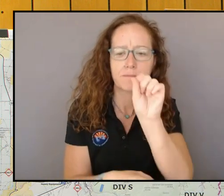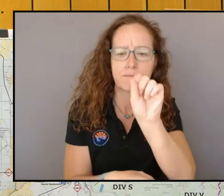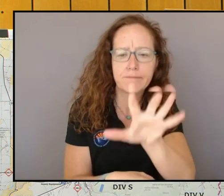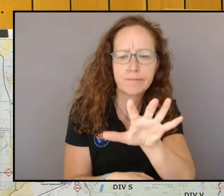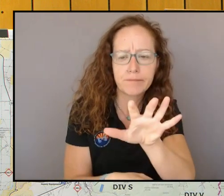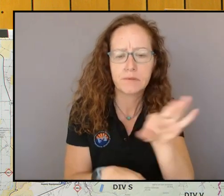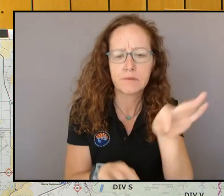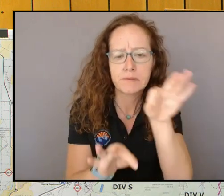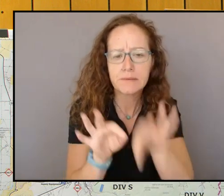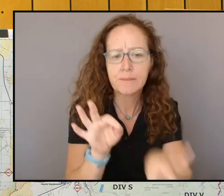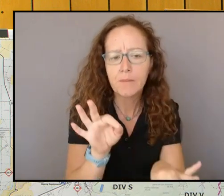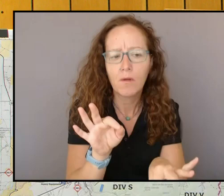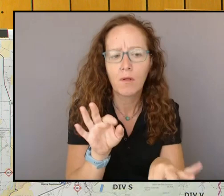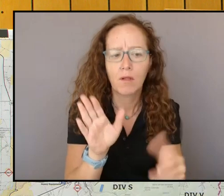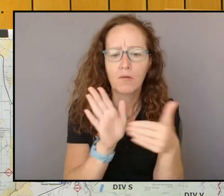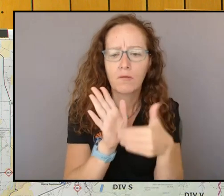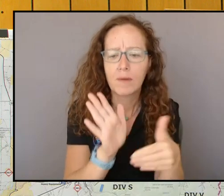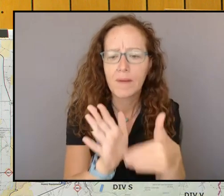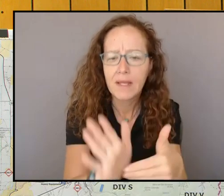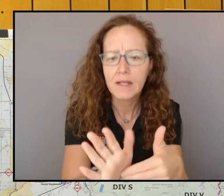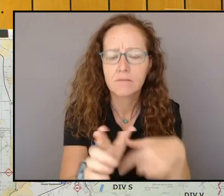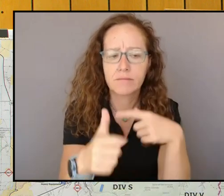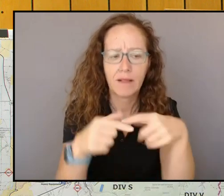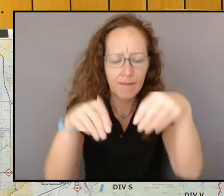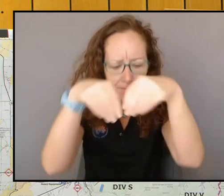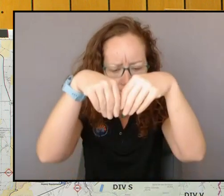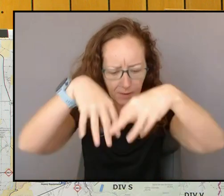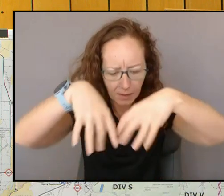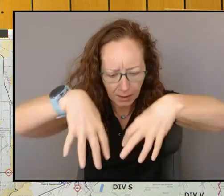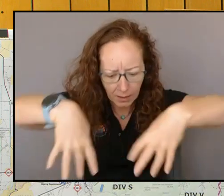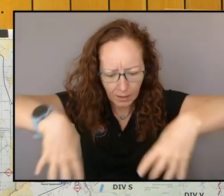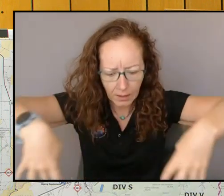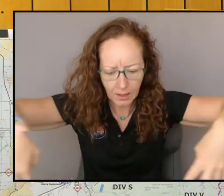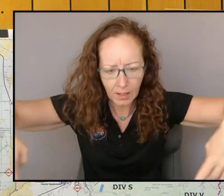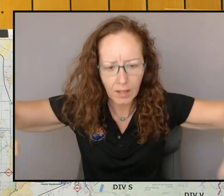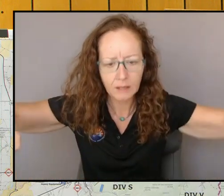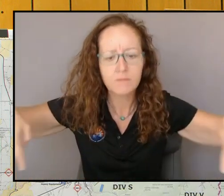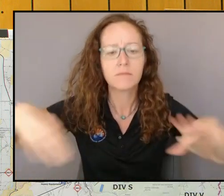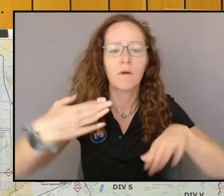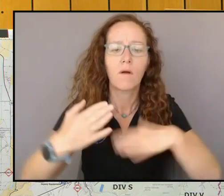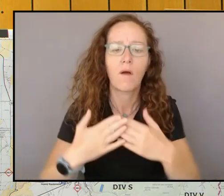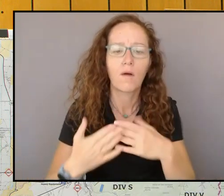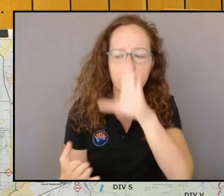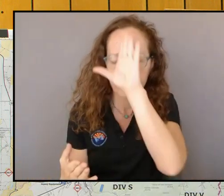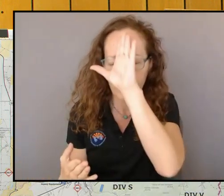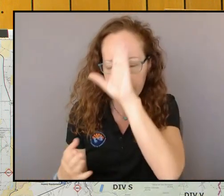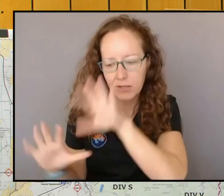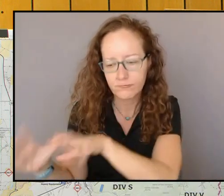can filter all the way down to the crews in the field. And that's because when when it comes time to react